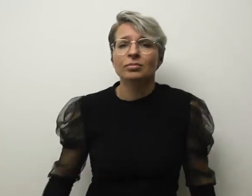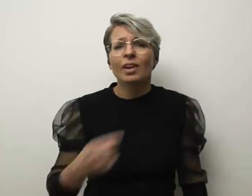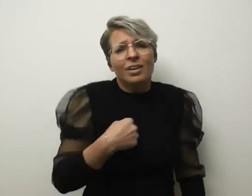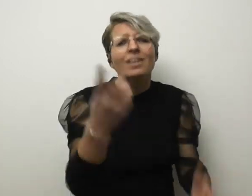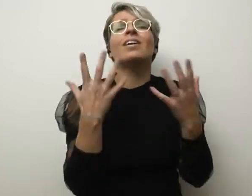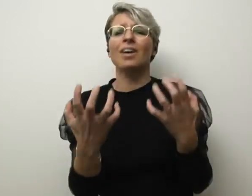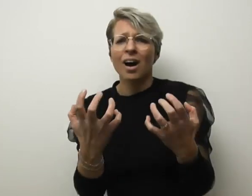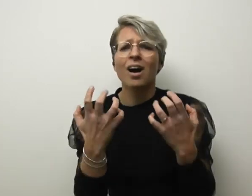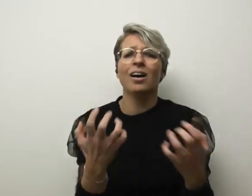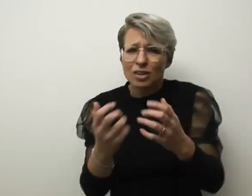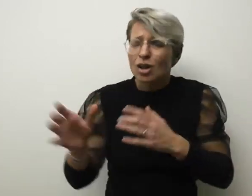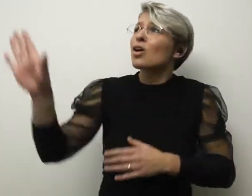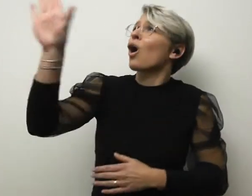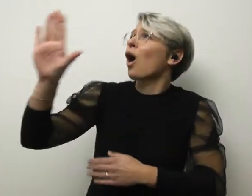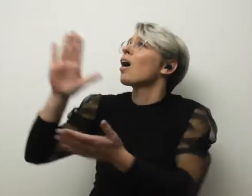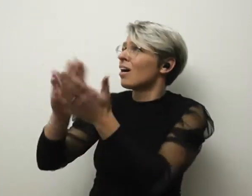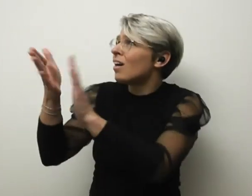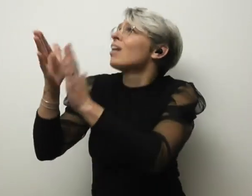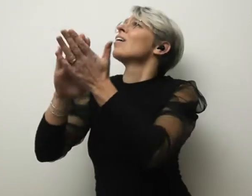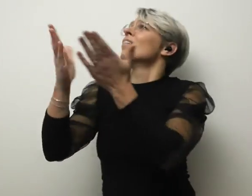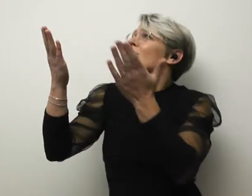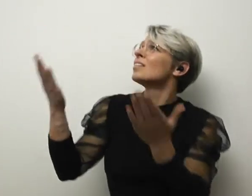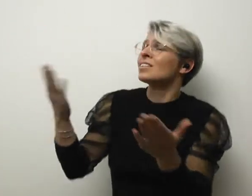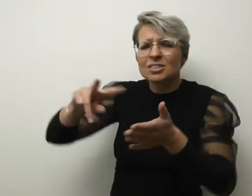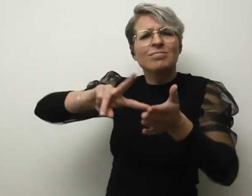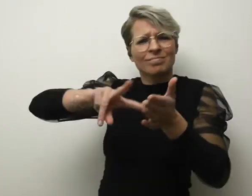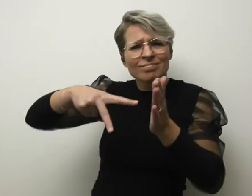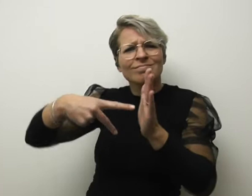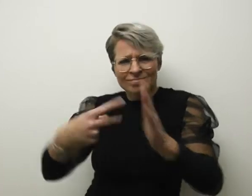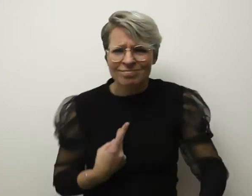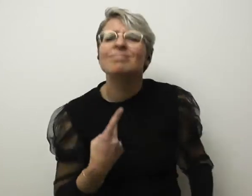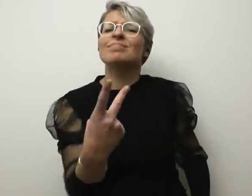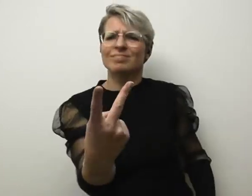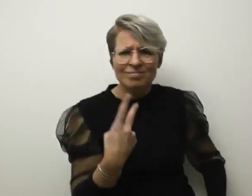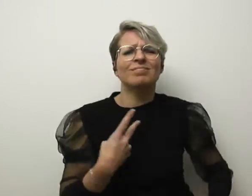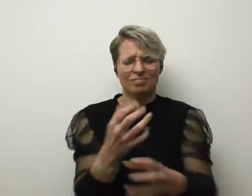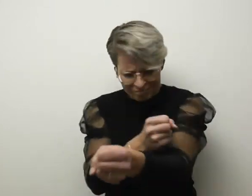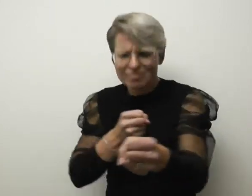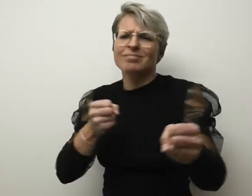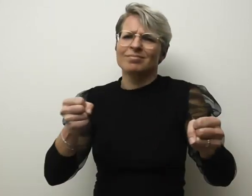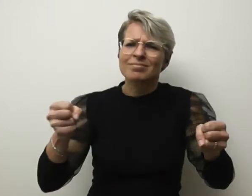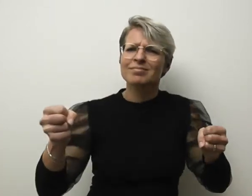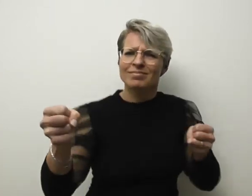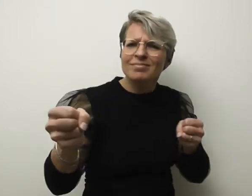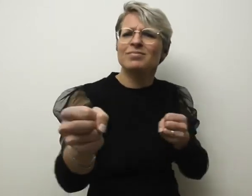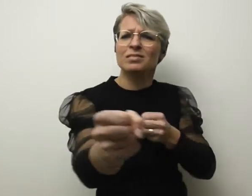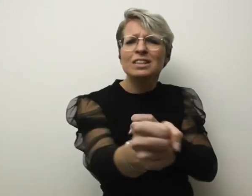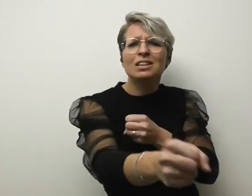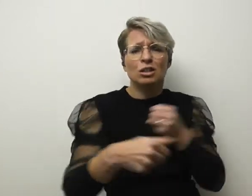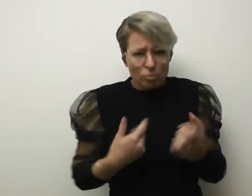And if I only could, I'd make a deal with God, And I'd get him to swap our places,